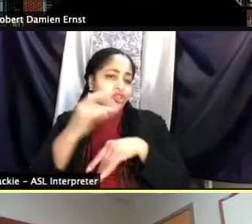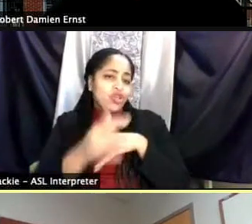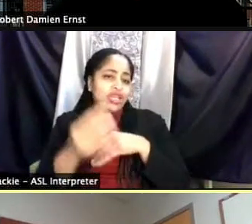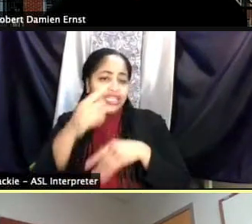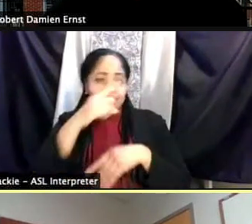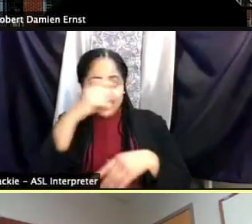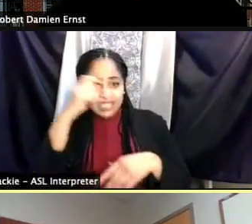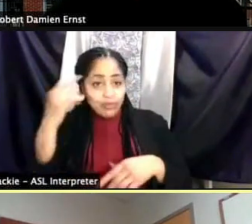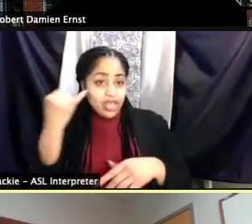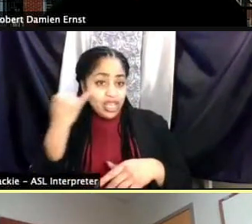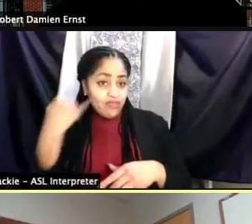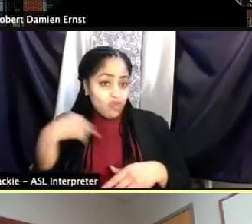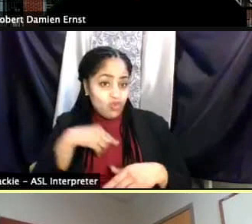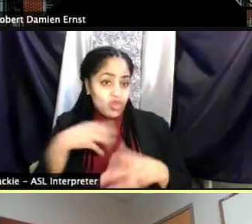if we get the vaccine.